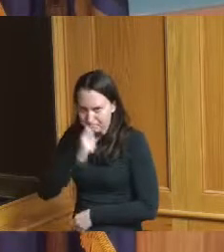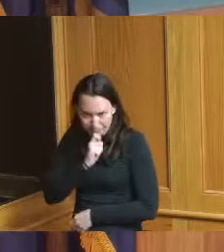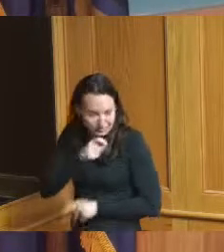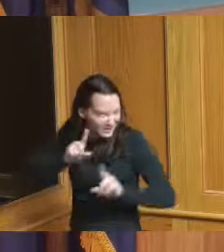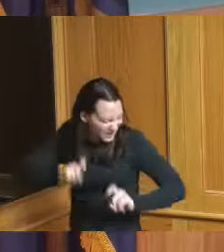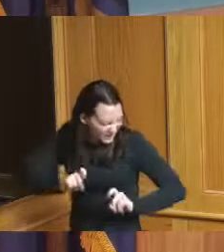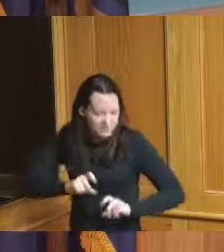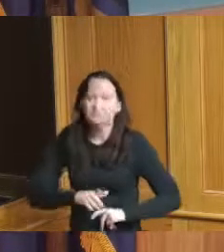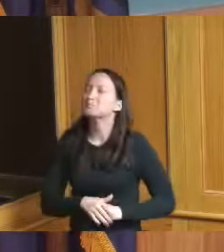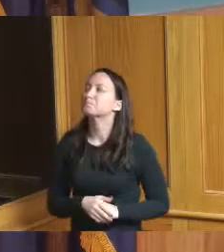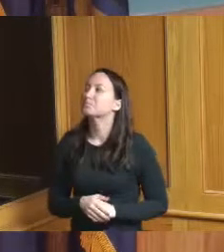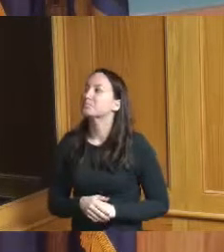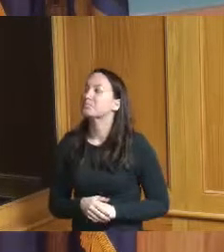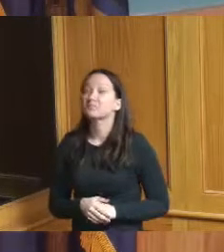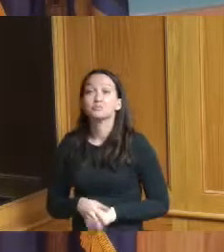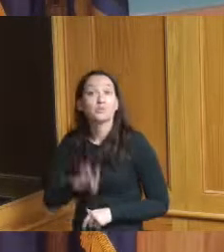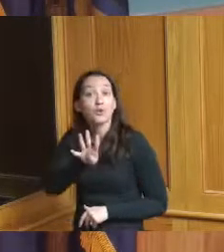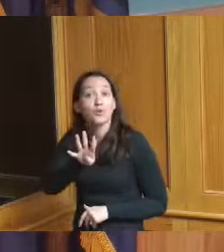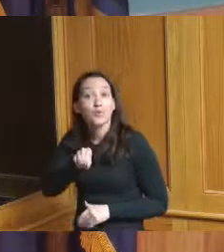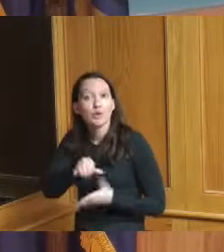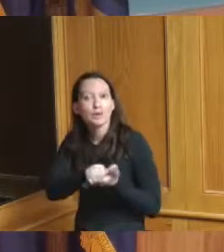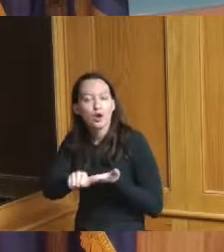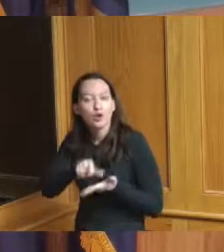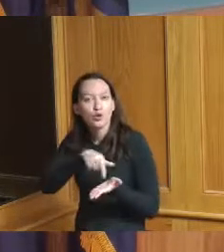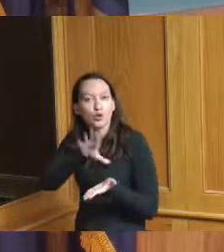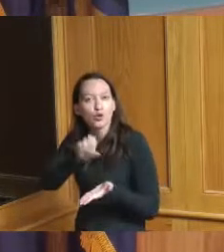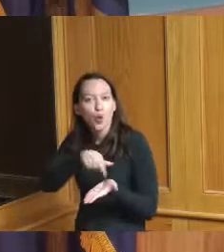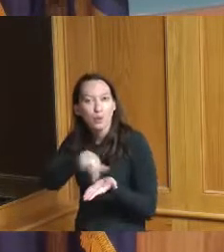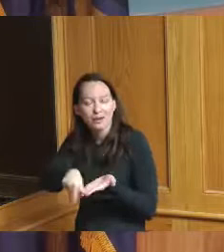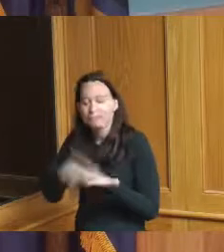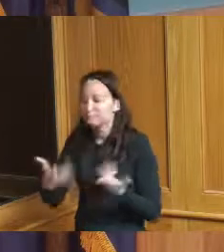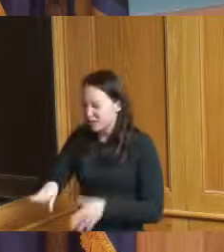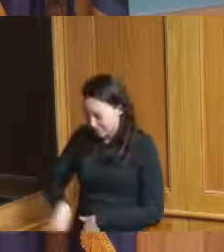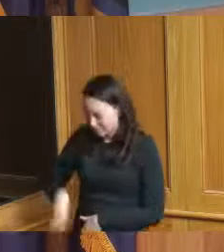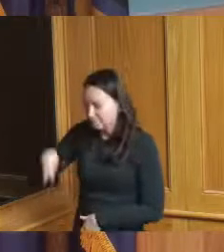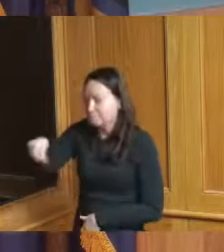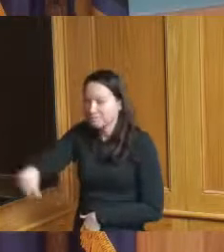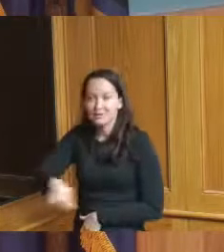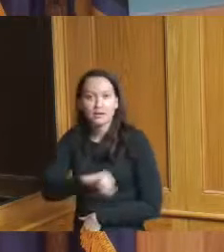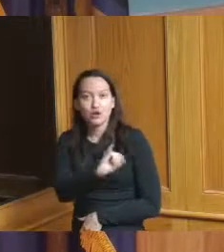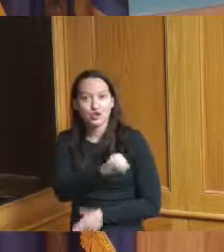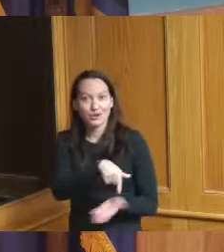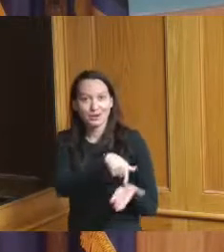and it was a forty dollar copay he paid us forty dollars his insurance paid the forty dollars